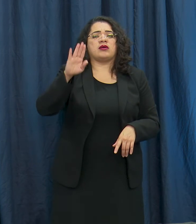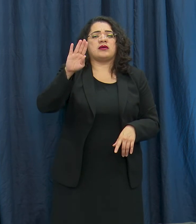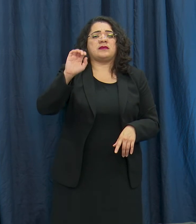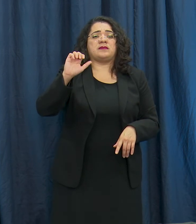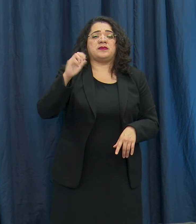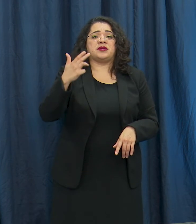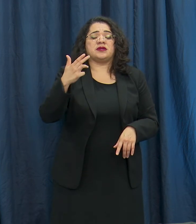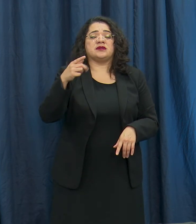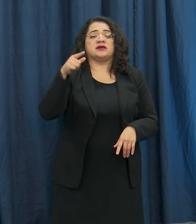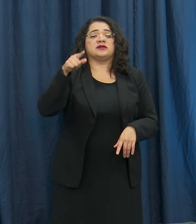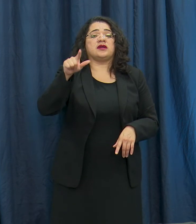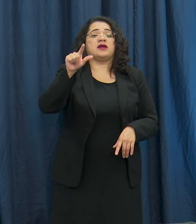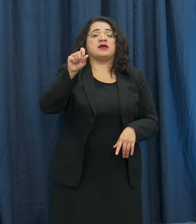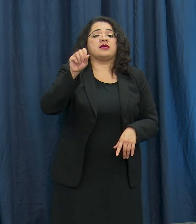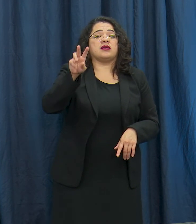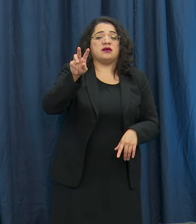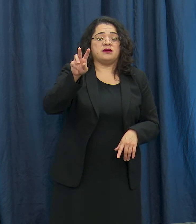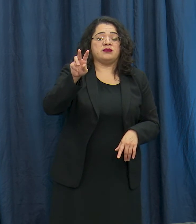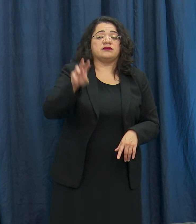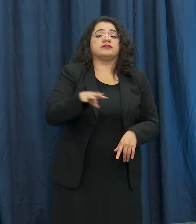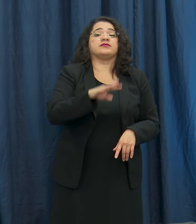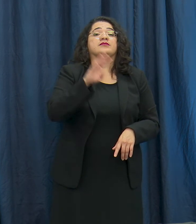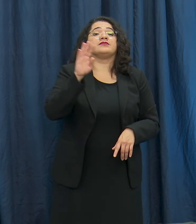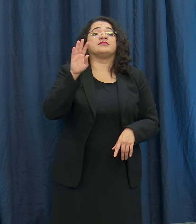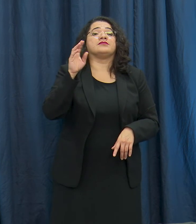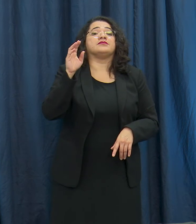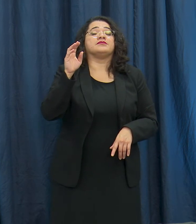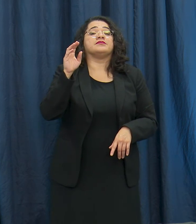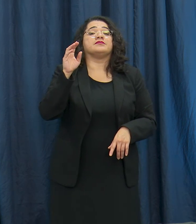long beach castle mm a mm a Punto Long Beach Punto hey